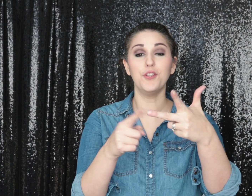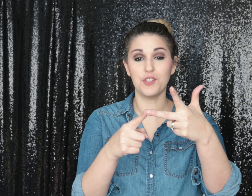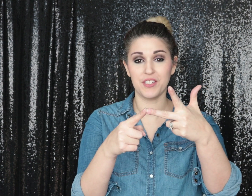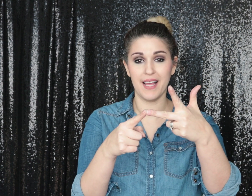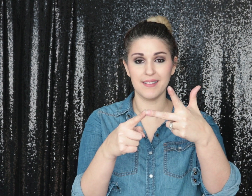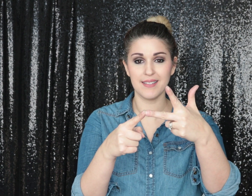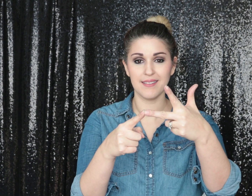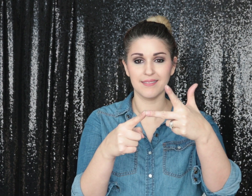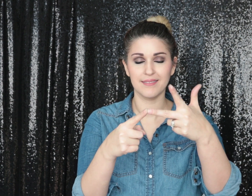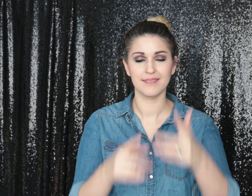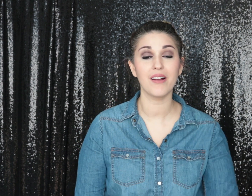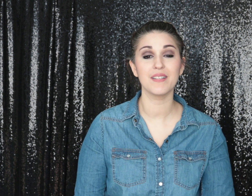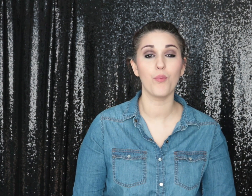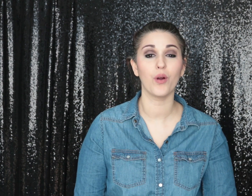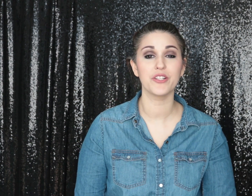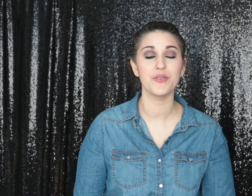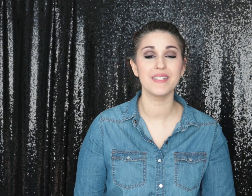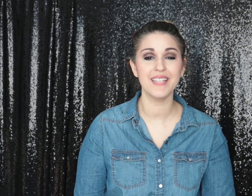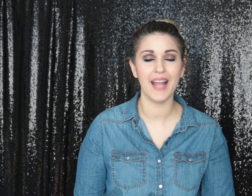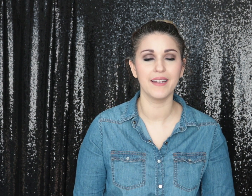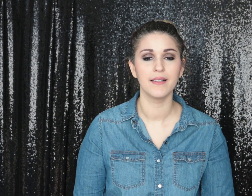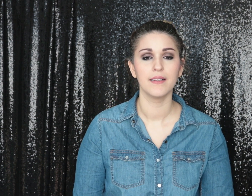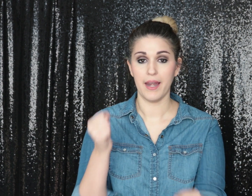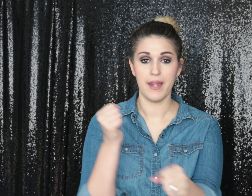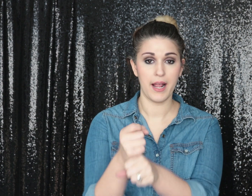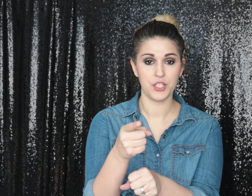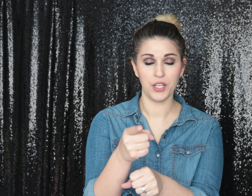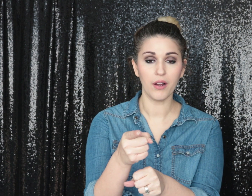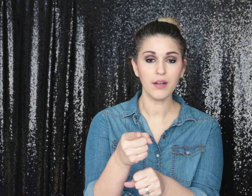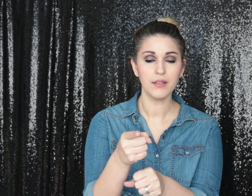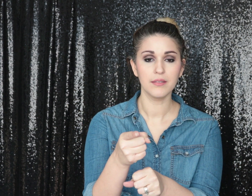Future tense are some words you can sign next year,